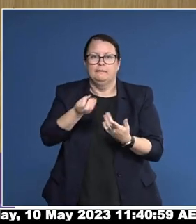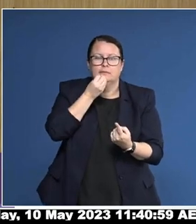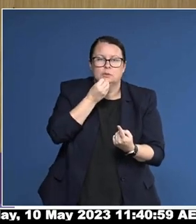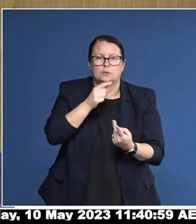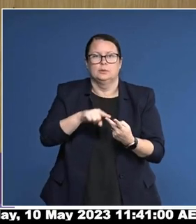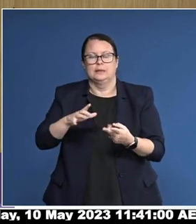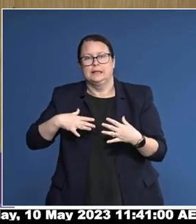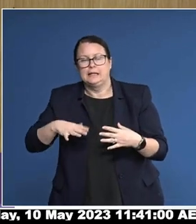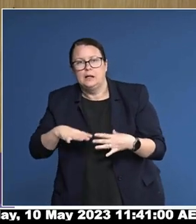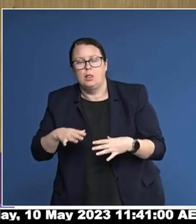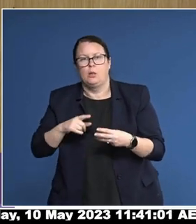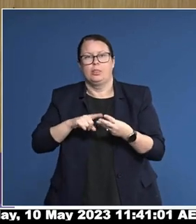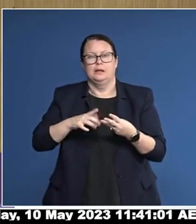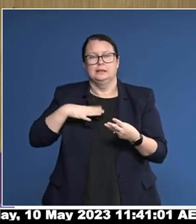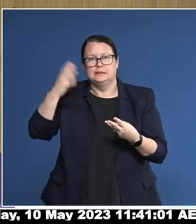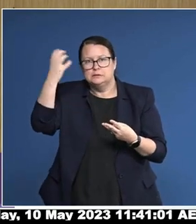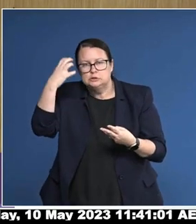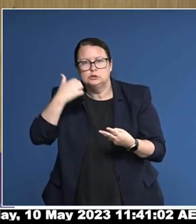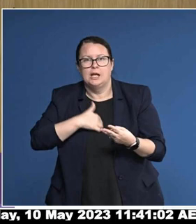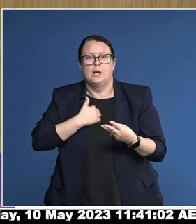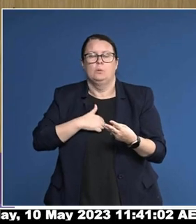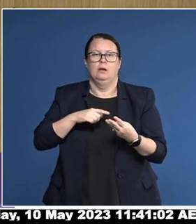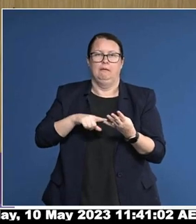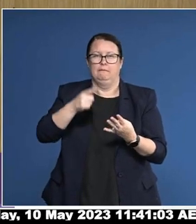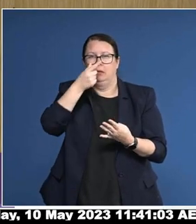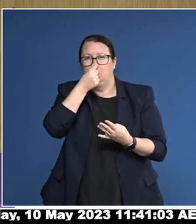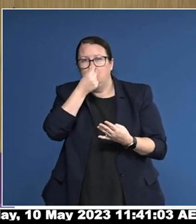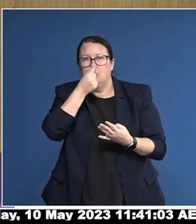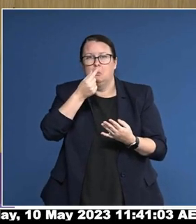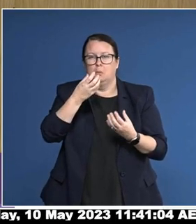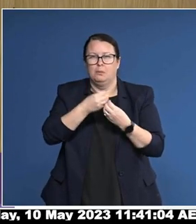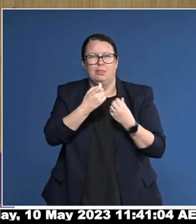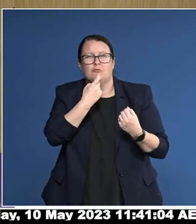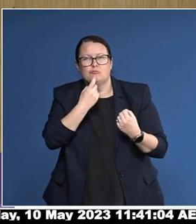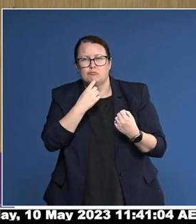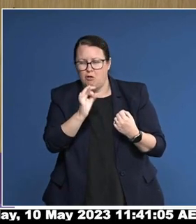washing, they were passing foreign objects, if it was - if it was children who could